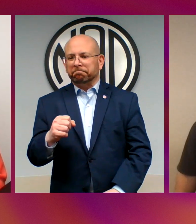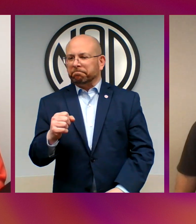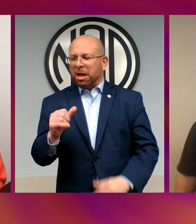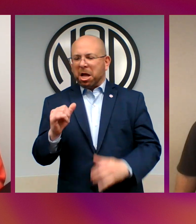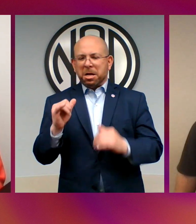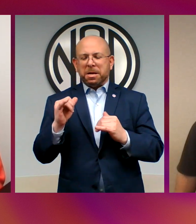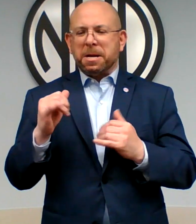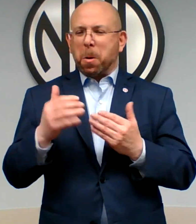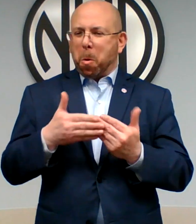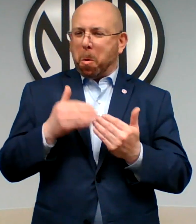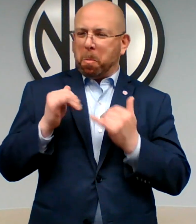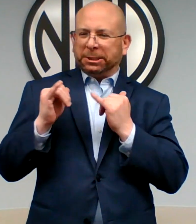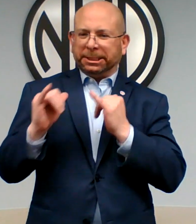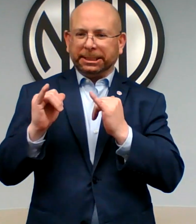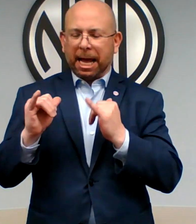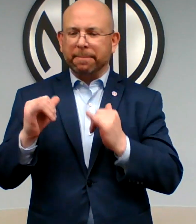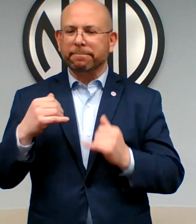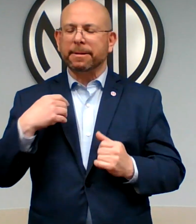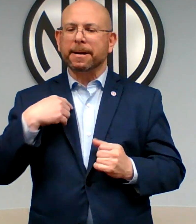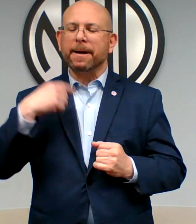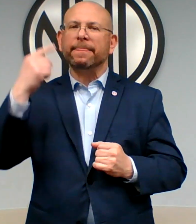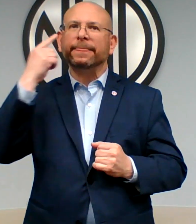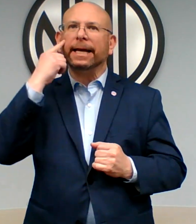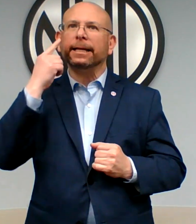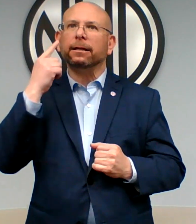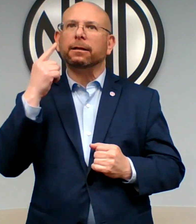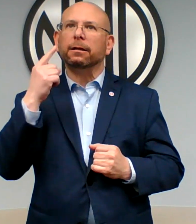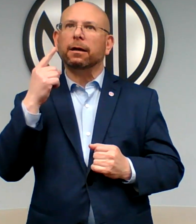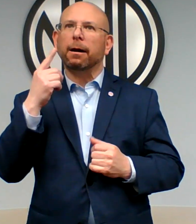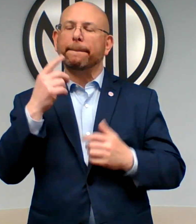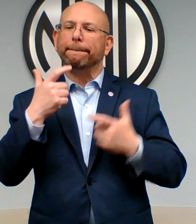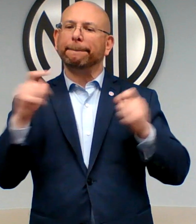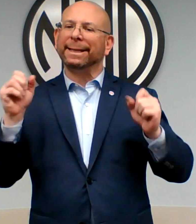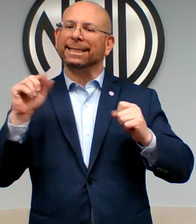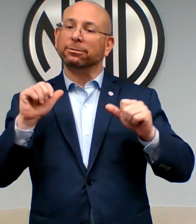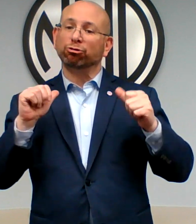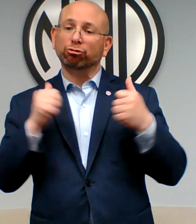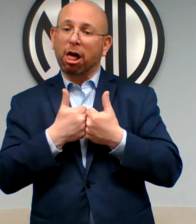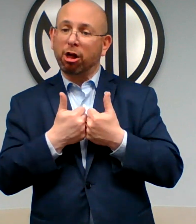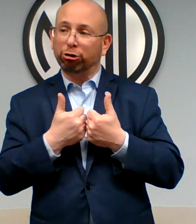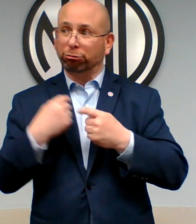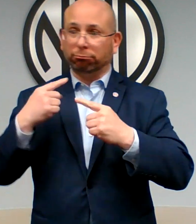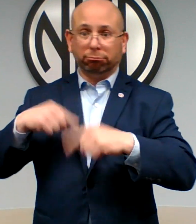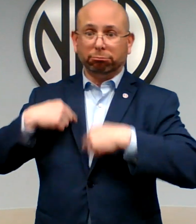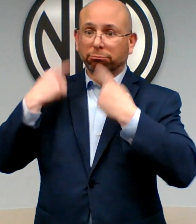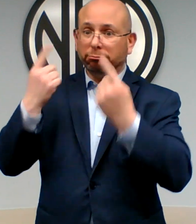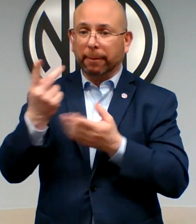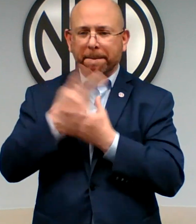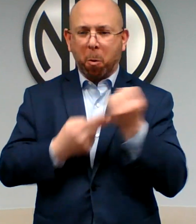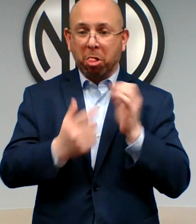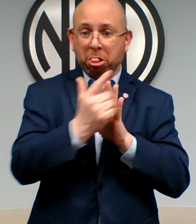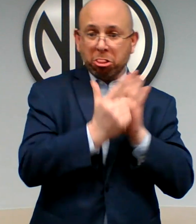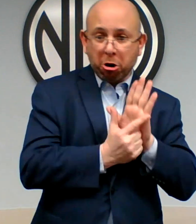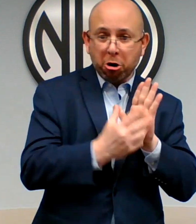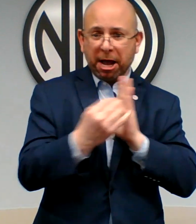I would say nearly the same thing that Chris did. I think the largest challenge, both in terms of the law and